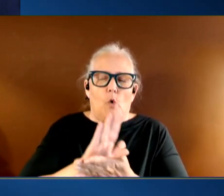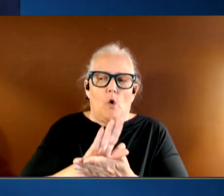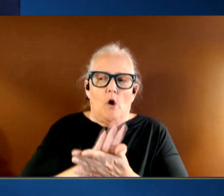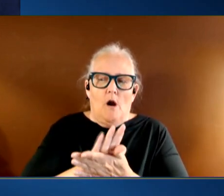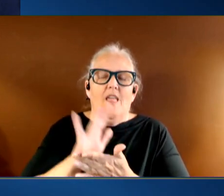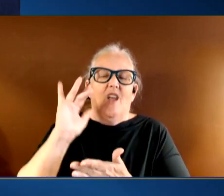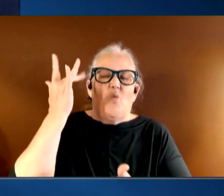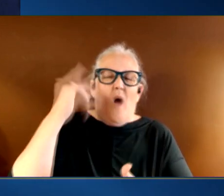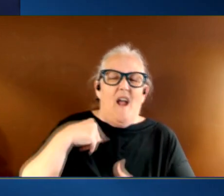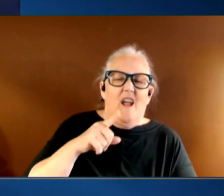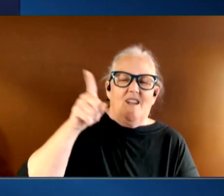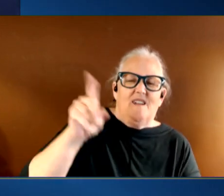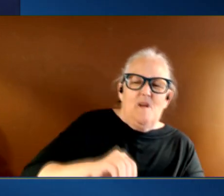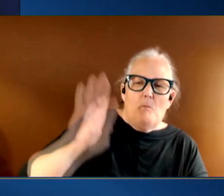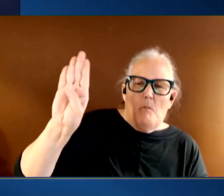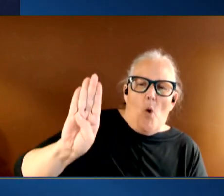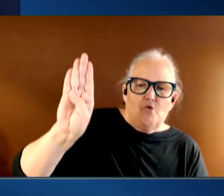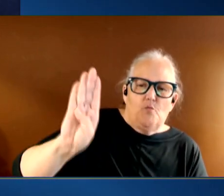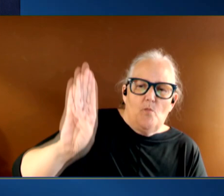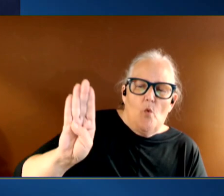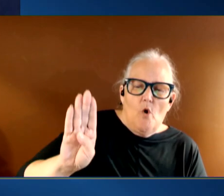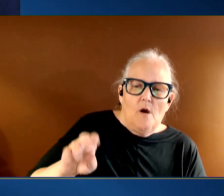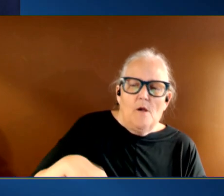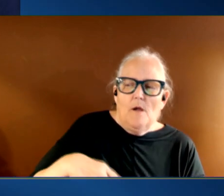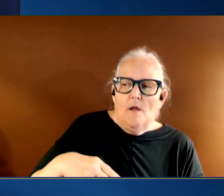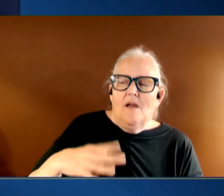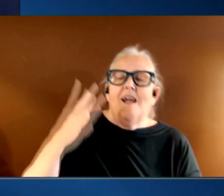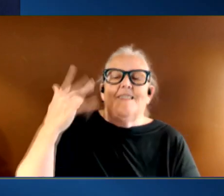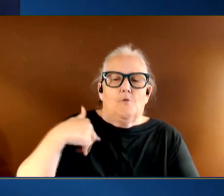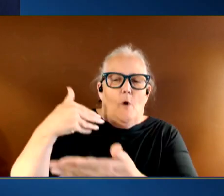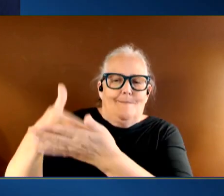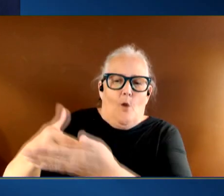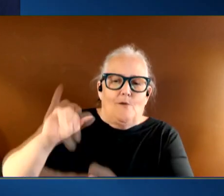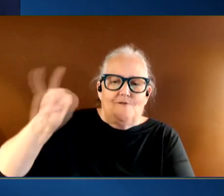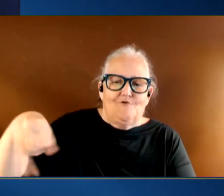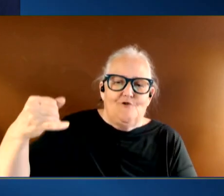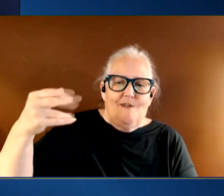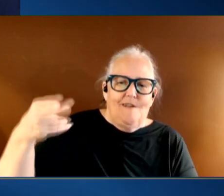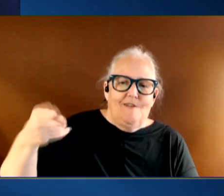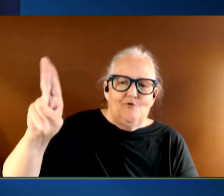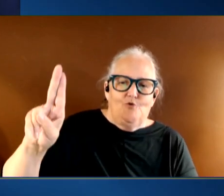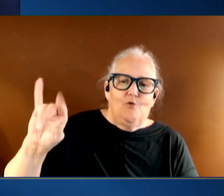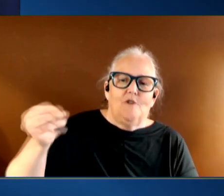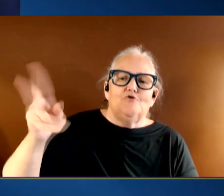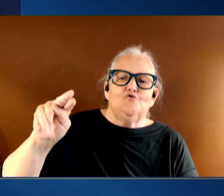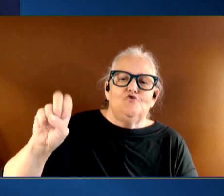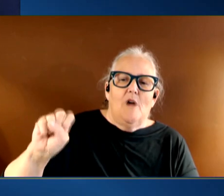and that is what took me to be in proximity at Johns Hopkins, when I was kind of at the rock